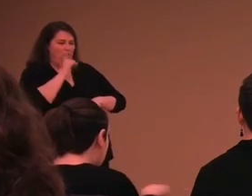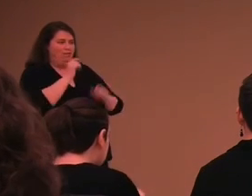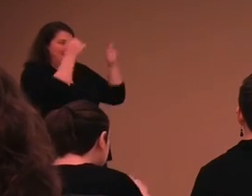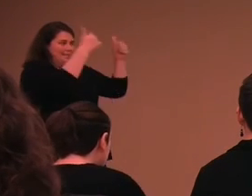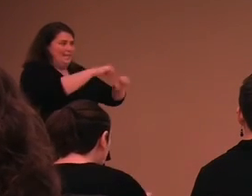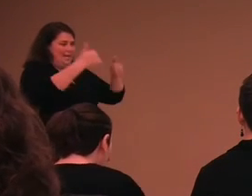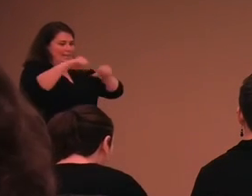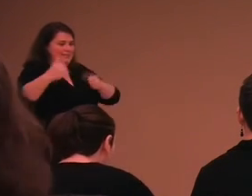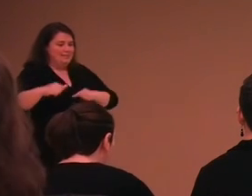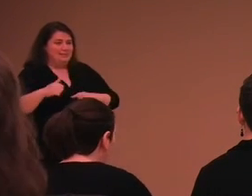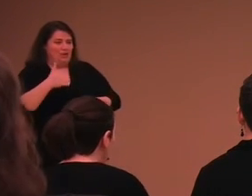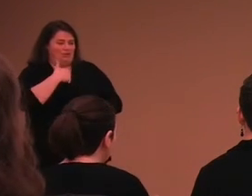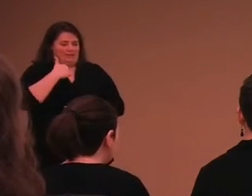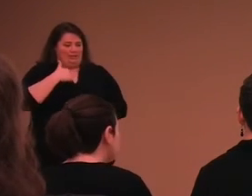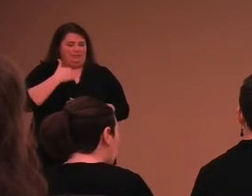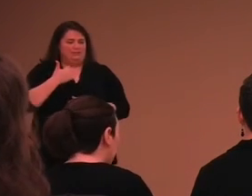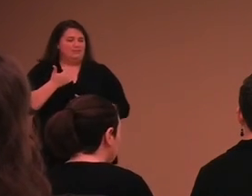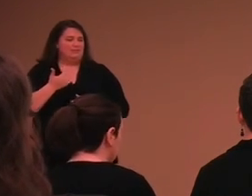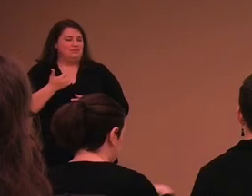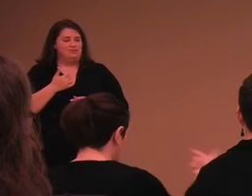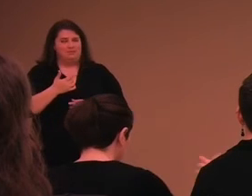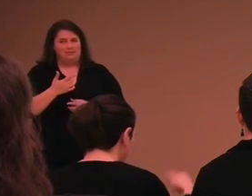That's why I seemed to like that like in addition to the things that Nicole is